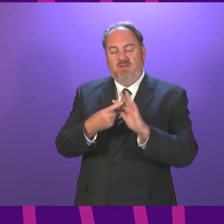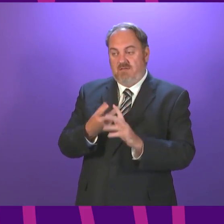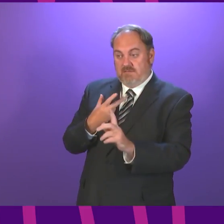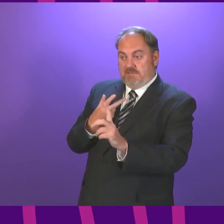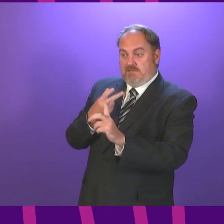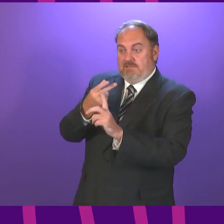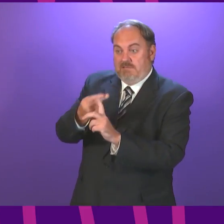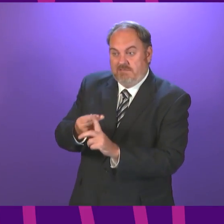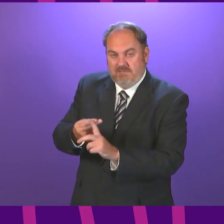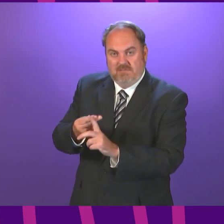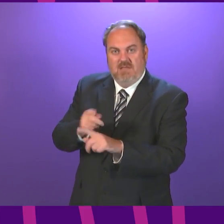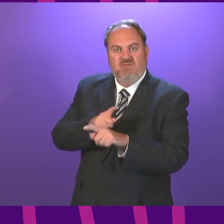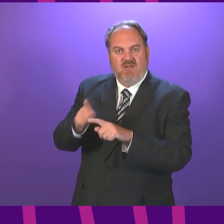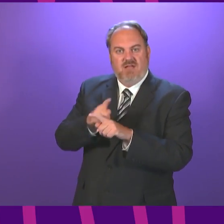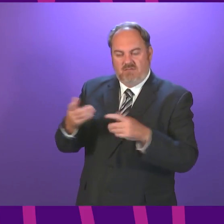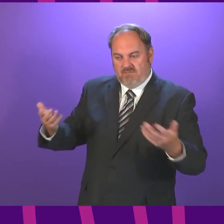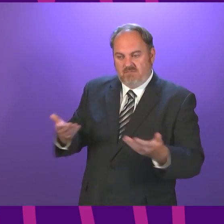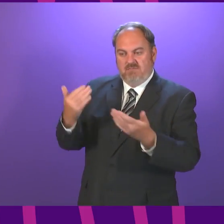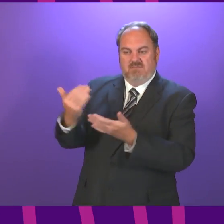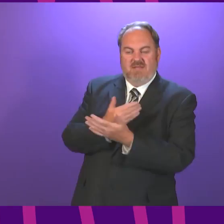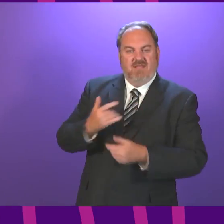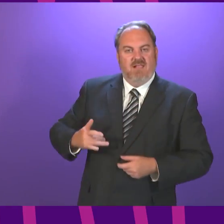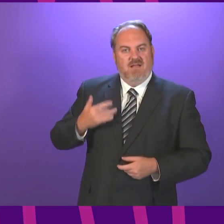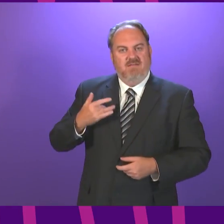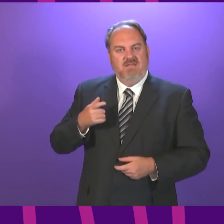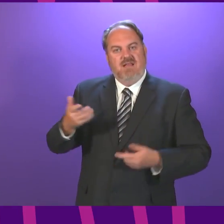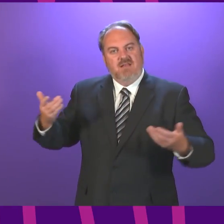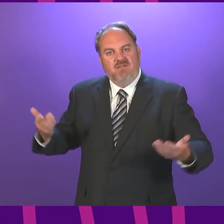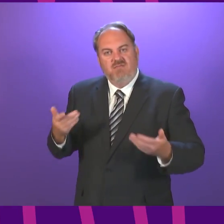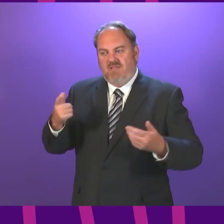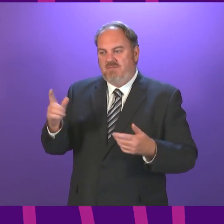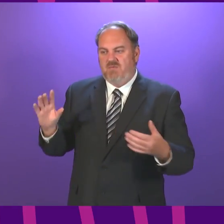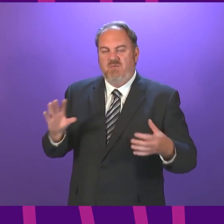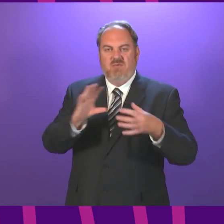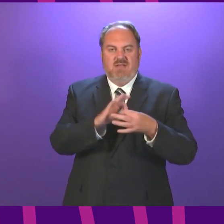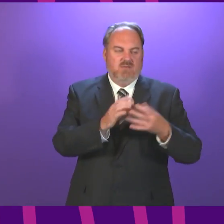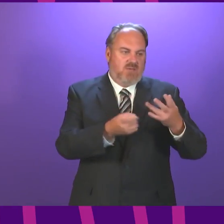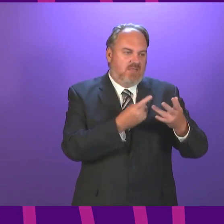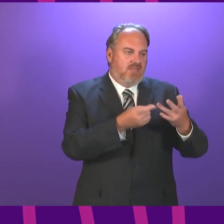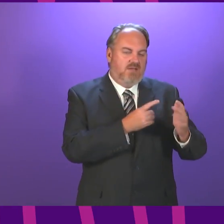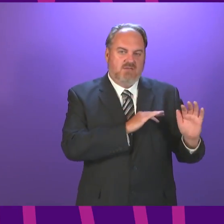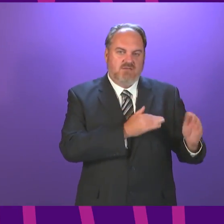does sterling work in connecting people to local services. We have invested in outreach